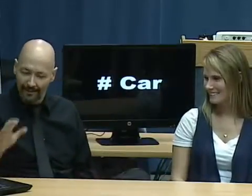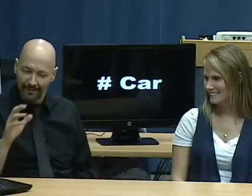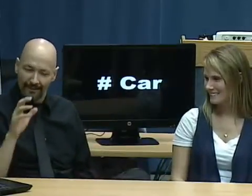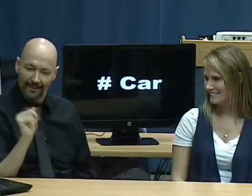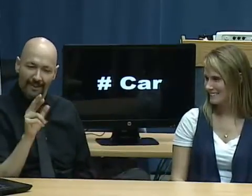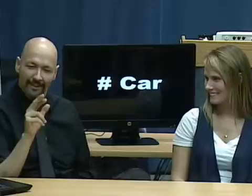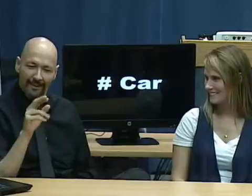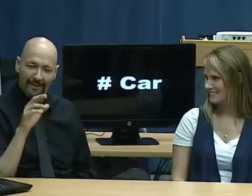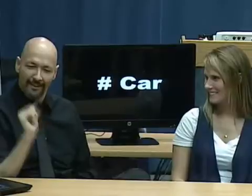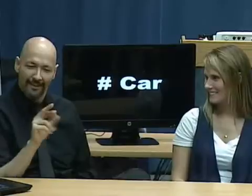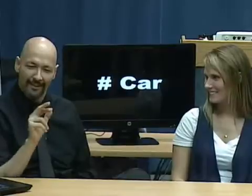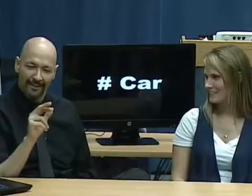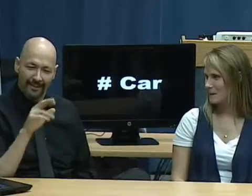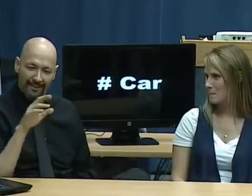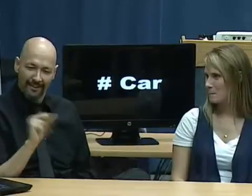#CAR #CAR